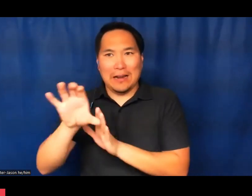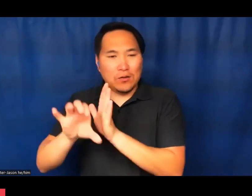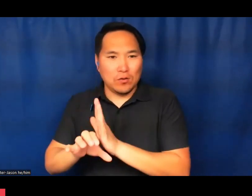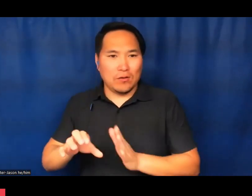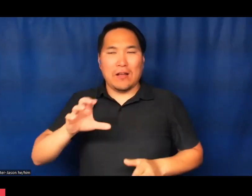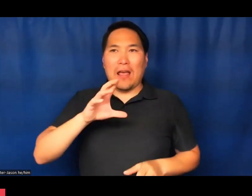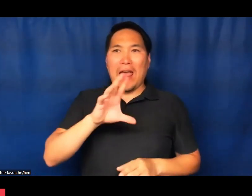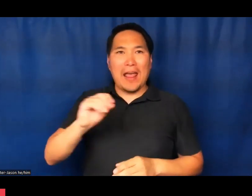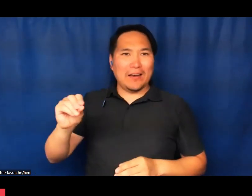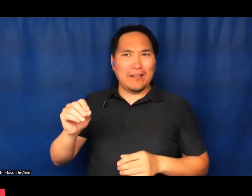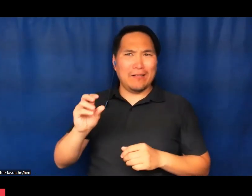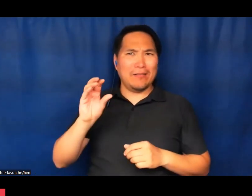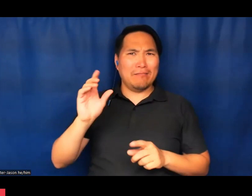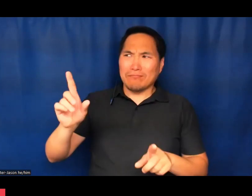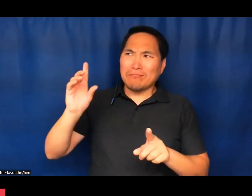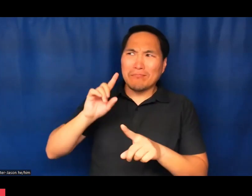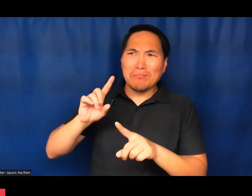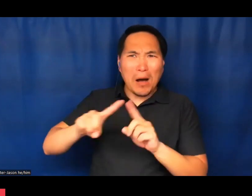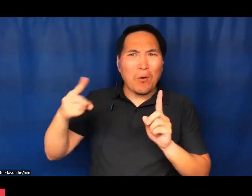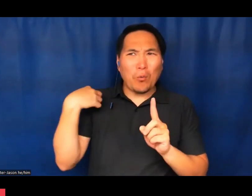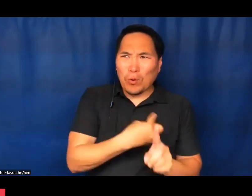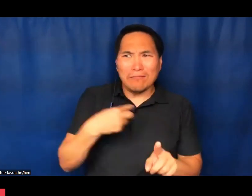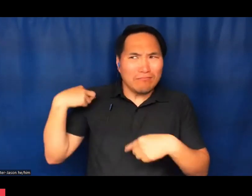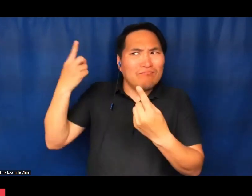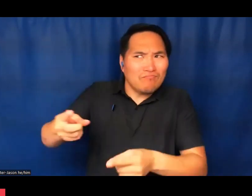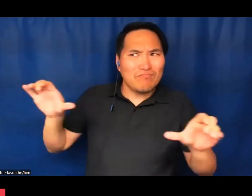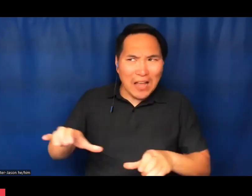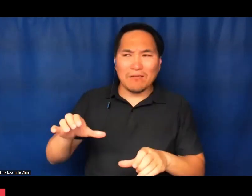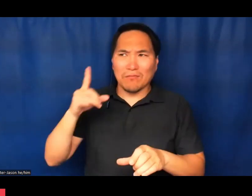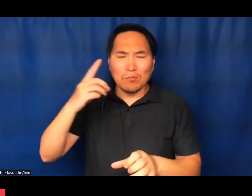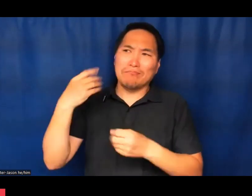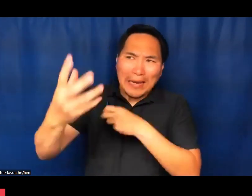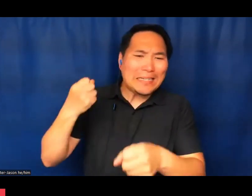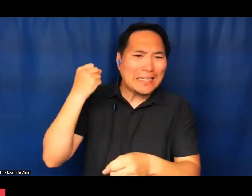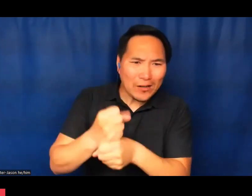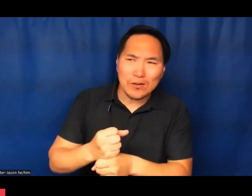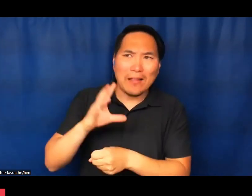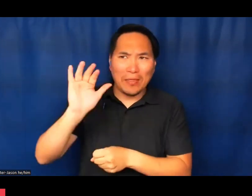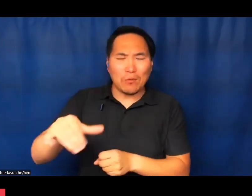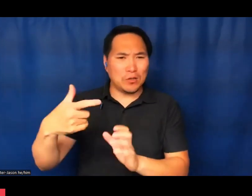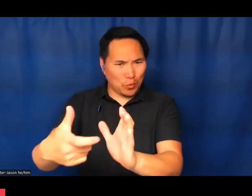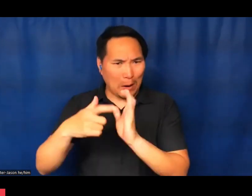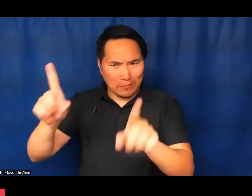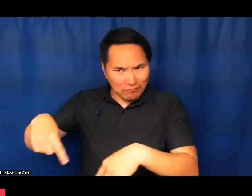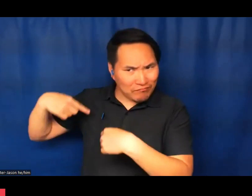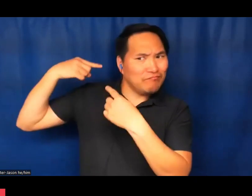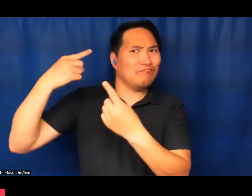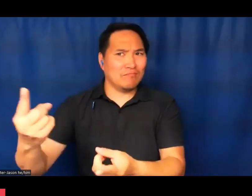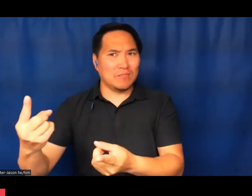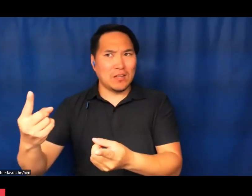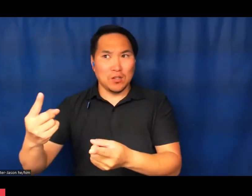and followed by courts over the years in requiring through empirical analysis that plaintiff